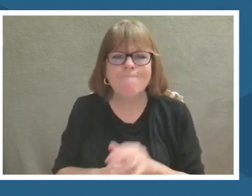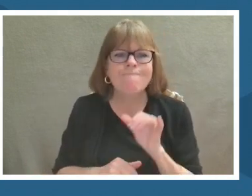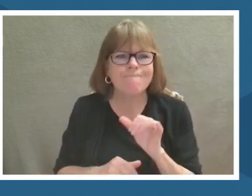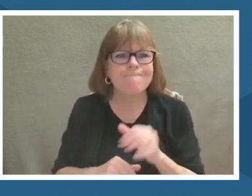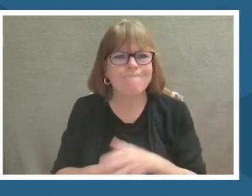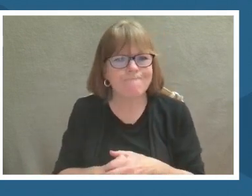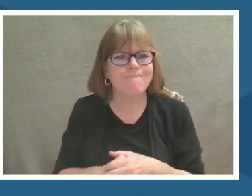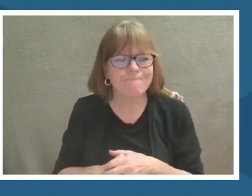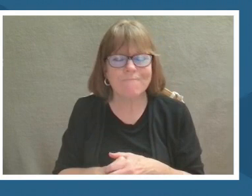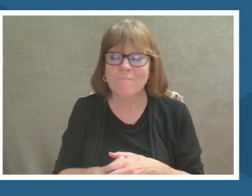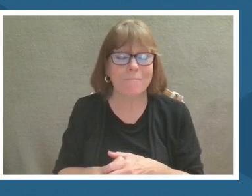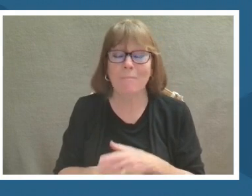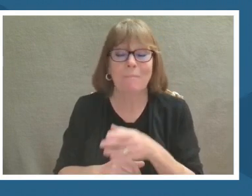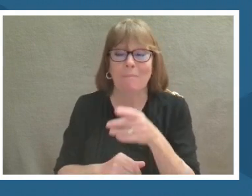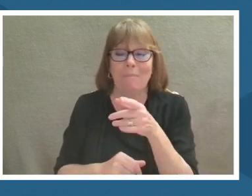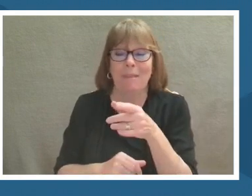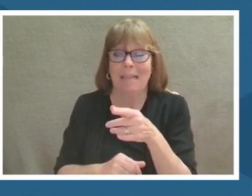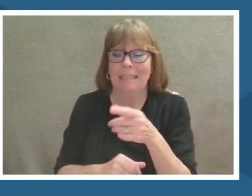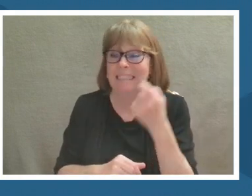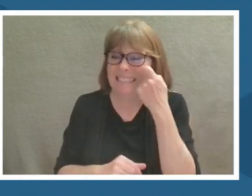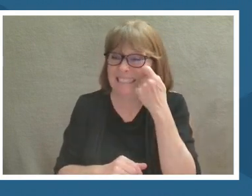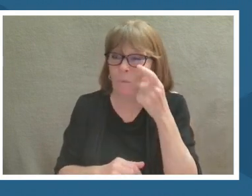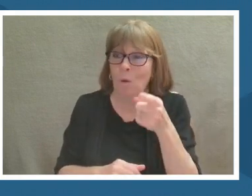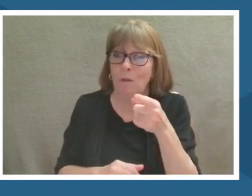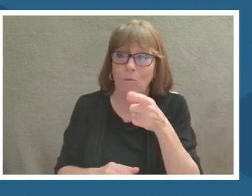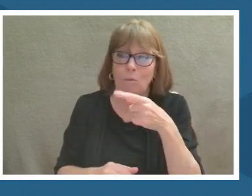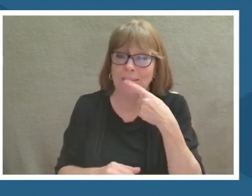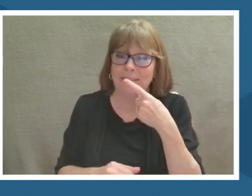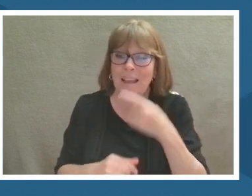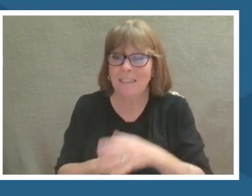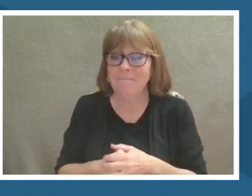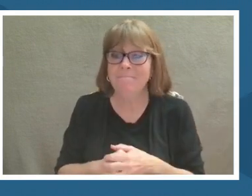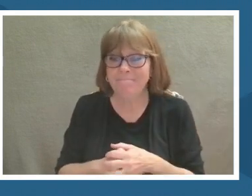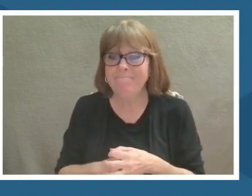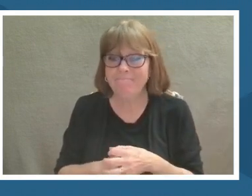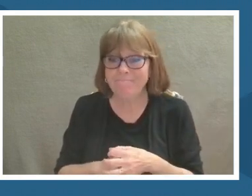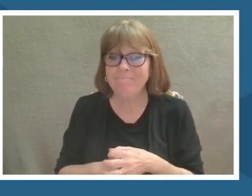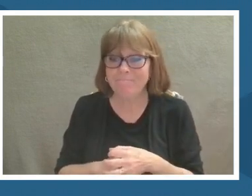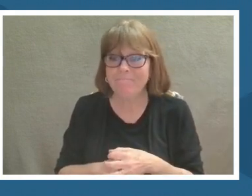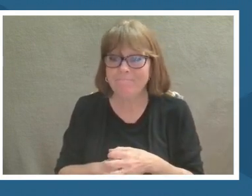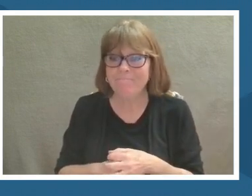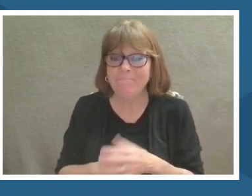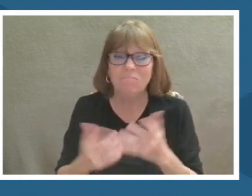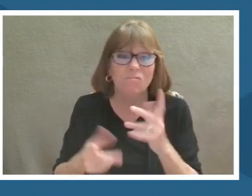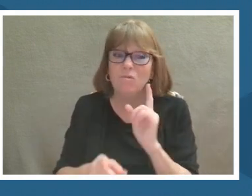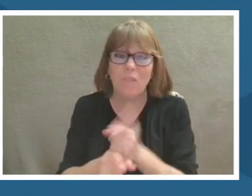you said um i think the other thing is i